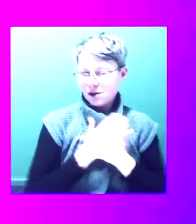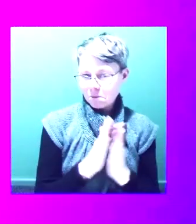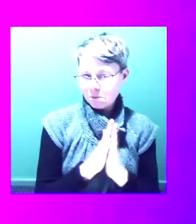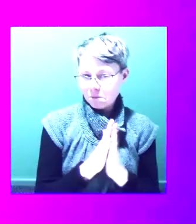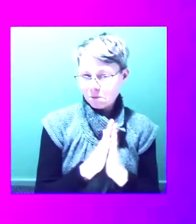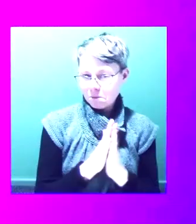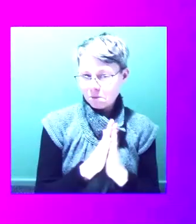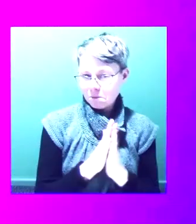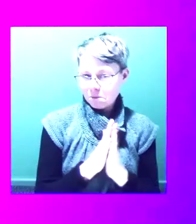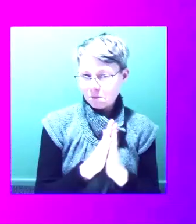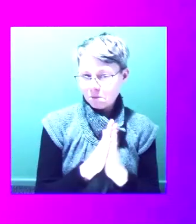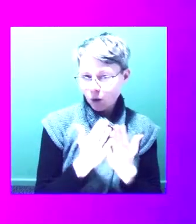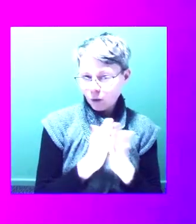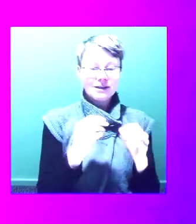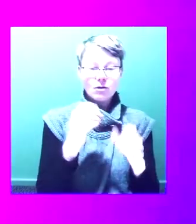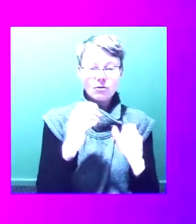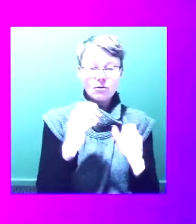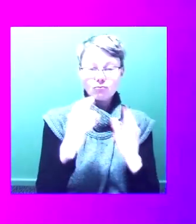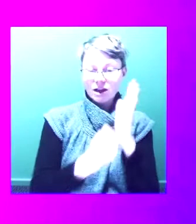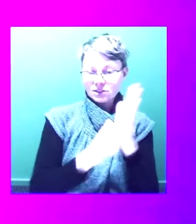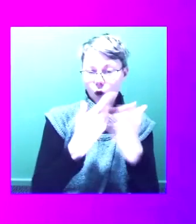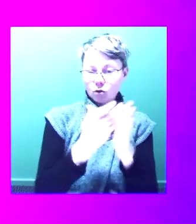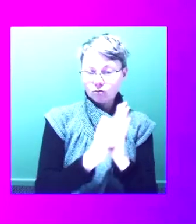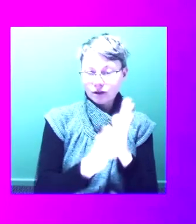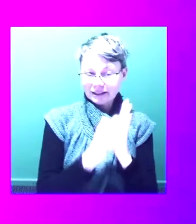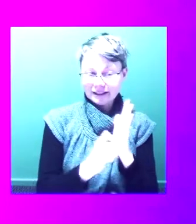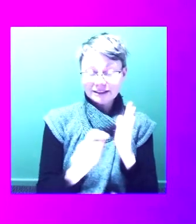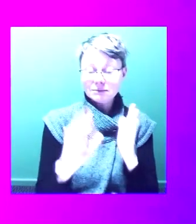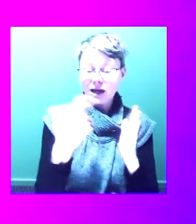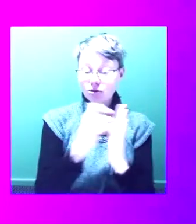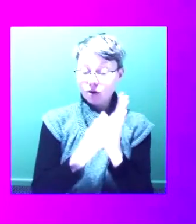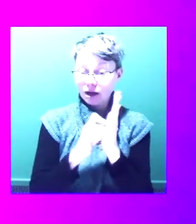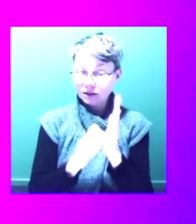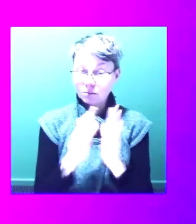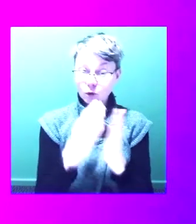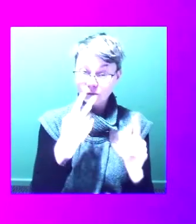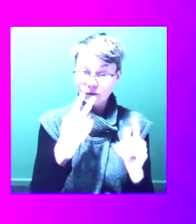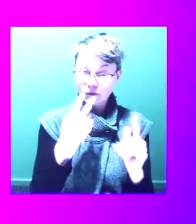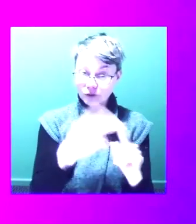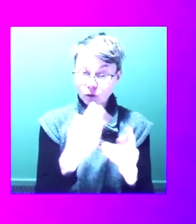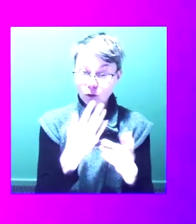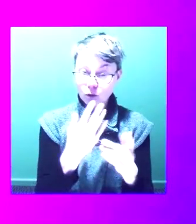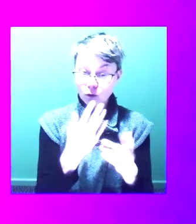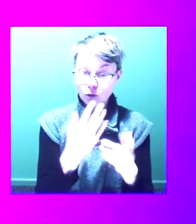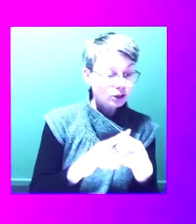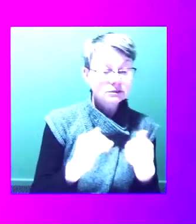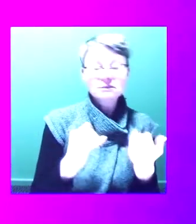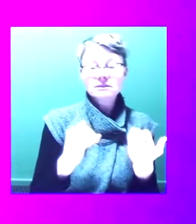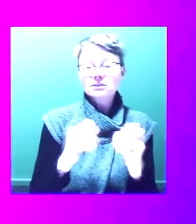And you can read her book reviews in The Age, The Sydney Morning Herald, and in many other forms of book reviews.